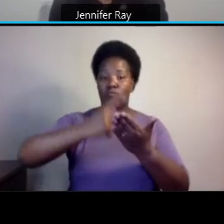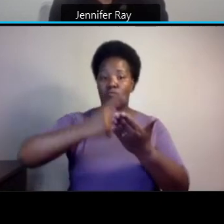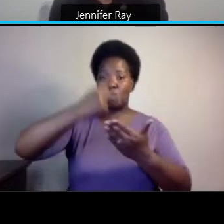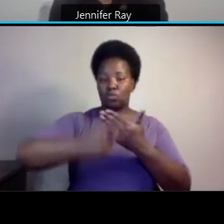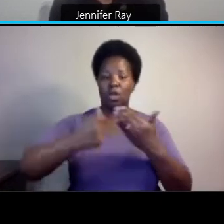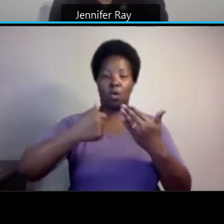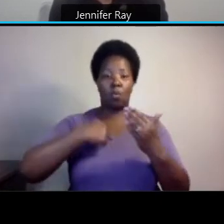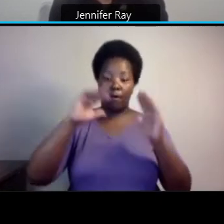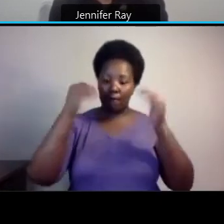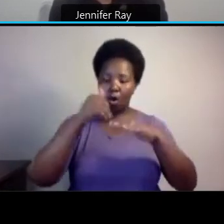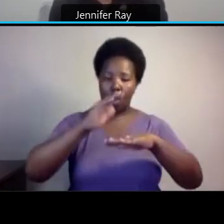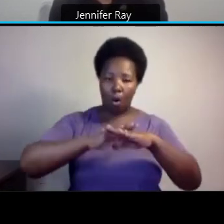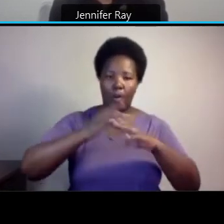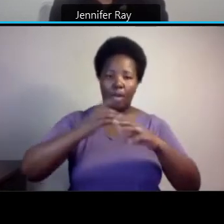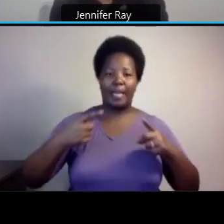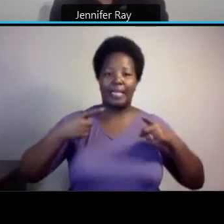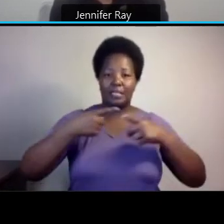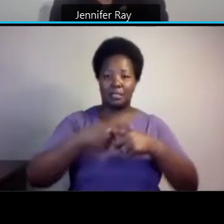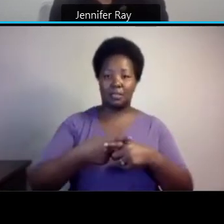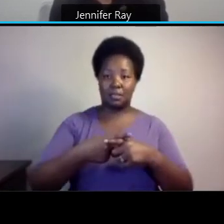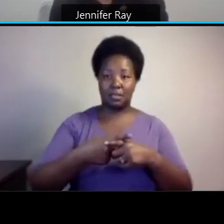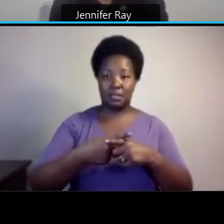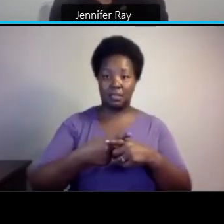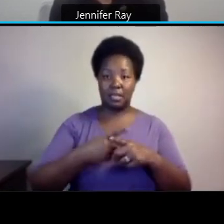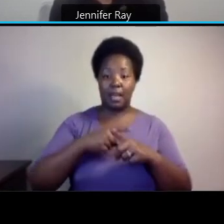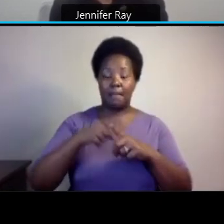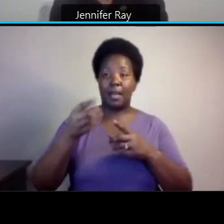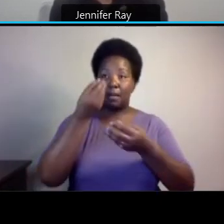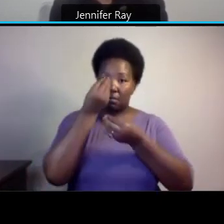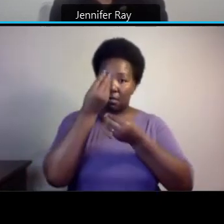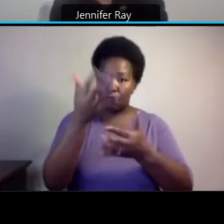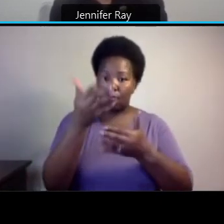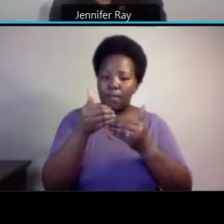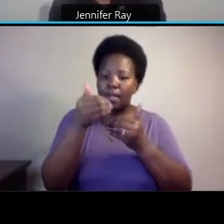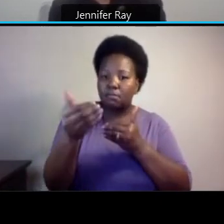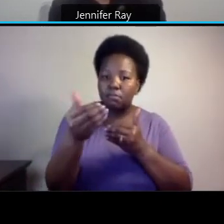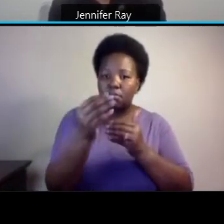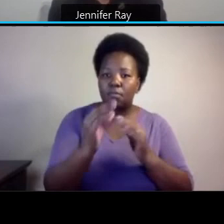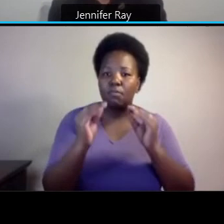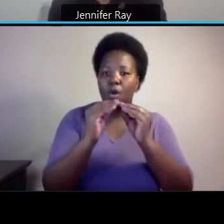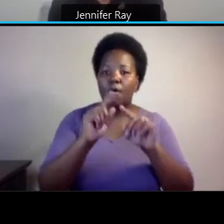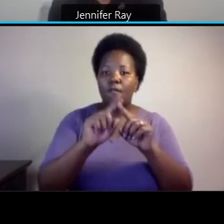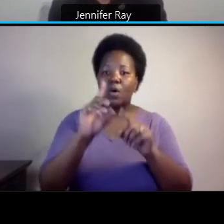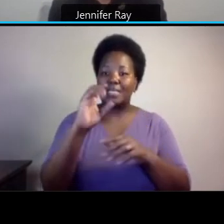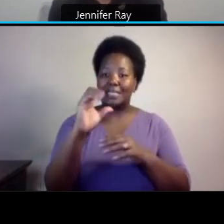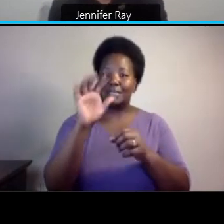the update to move dc the city's long-range transportation plan recommends extending